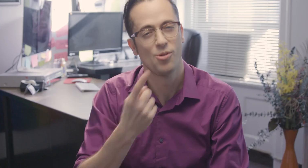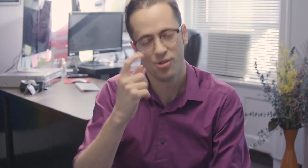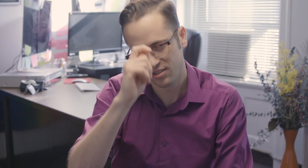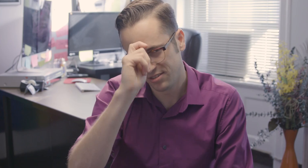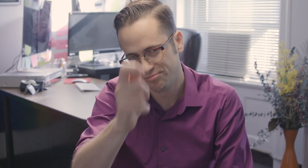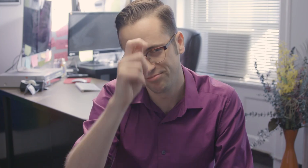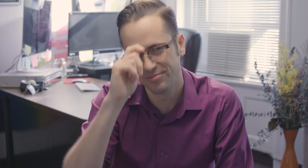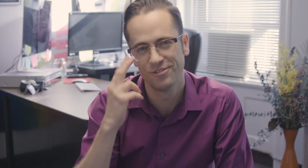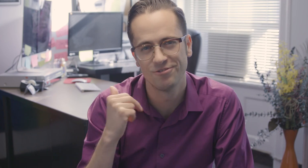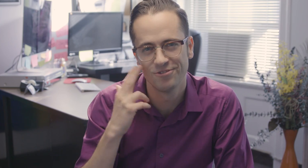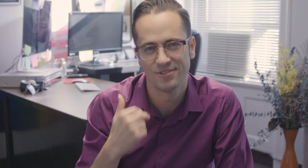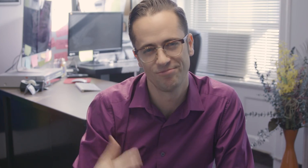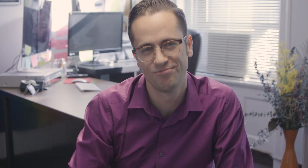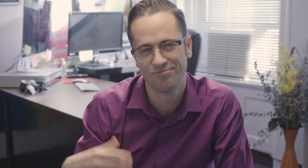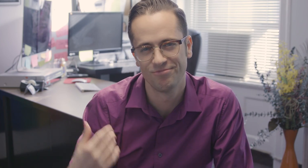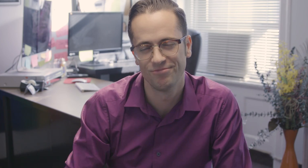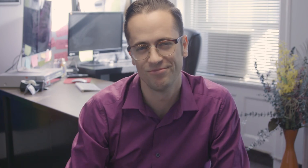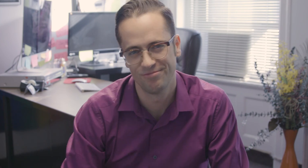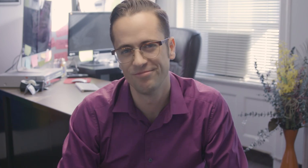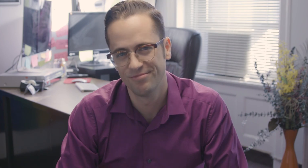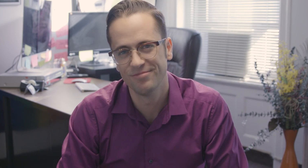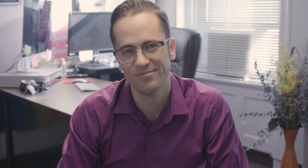We will always tip our hats off to Clerc.